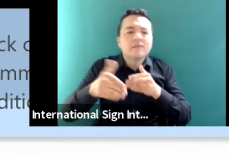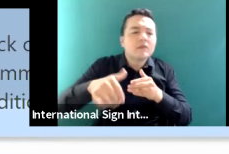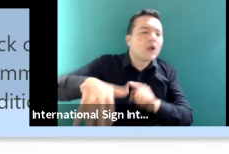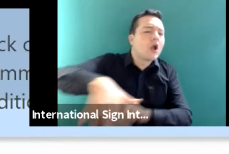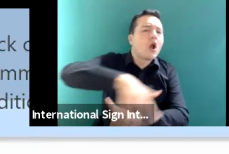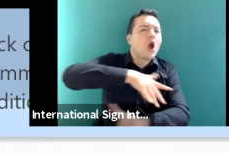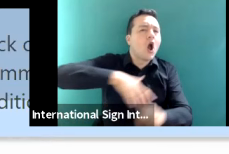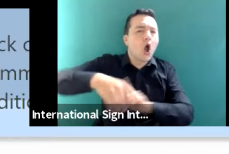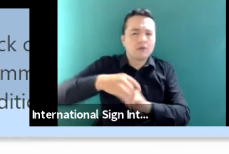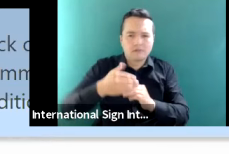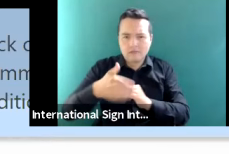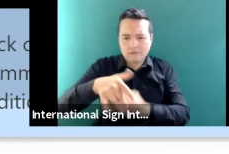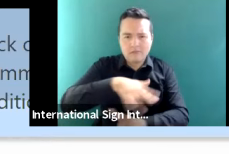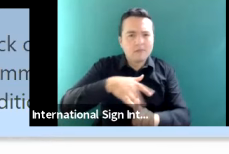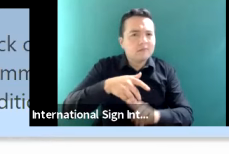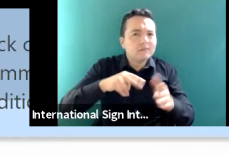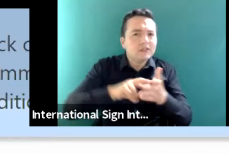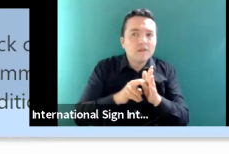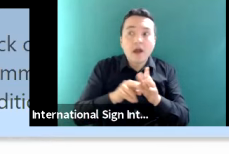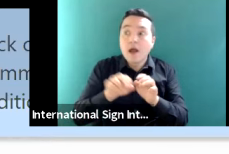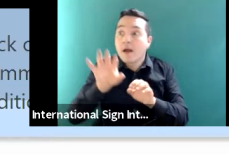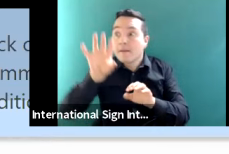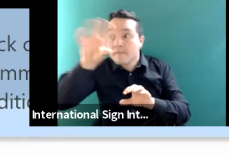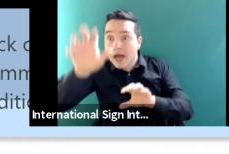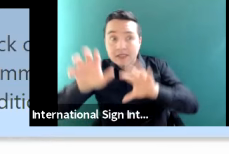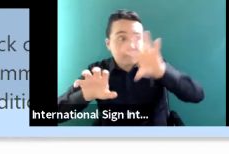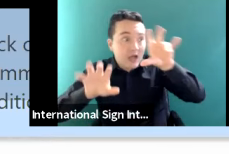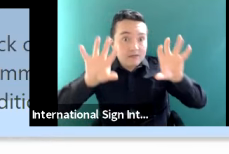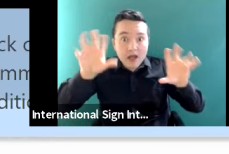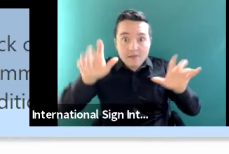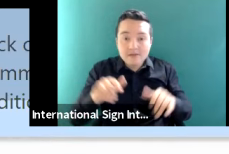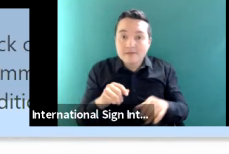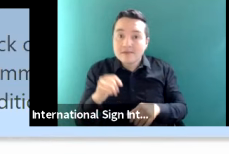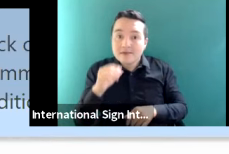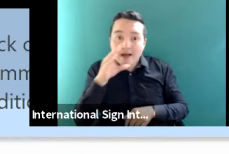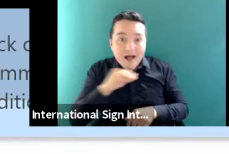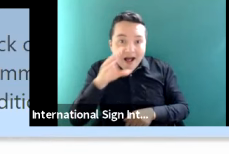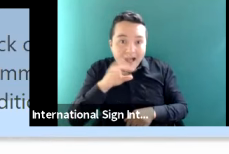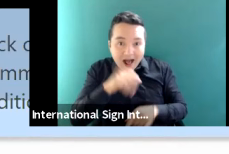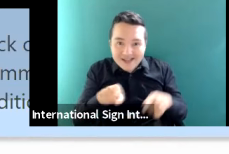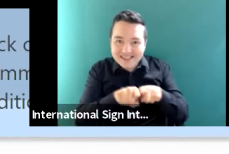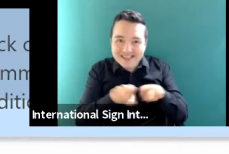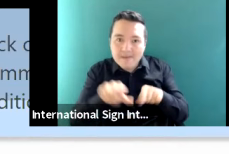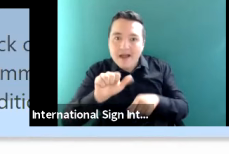So we have a vision to enhance the ICT accessibility in Qatar and beyond.